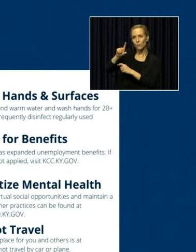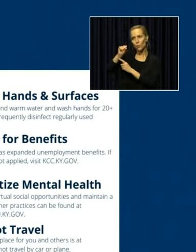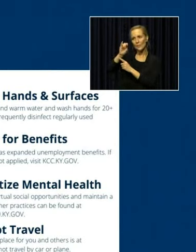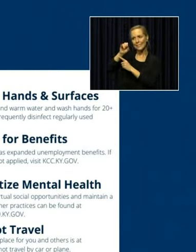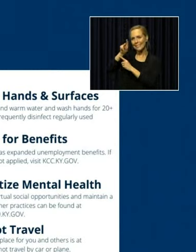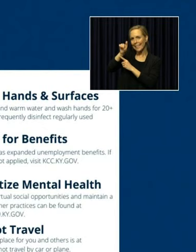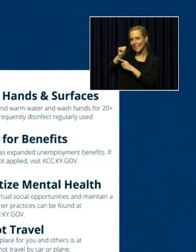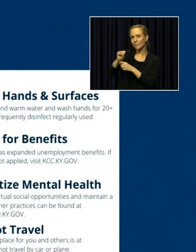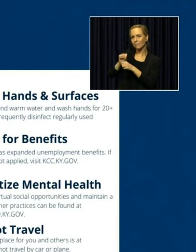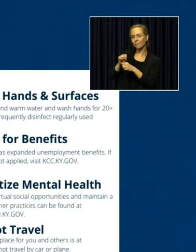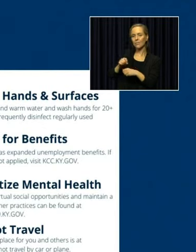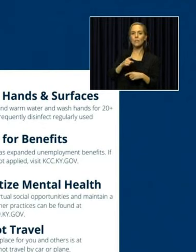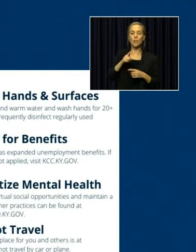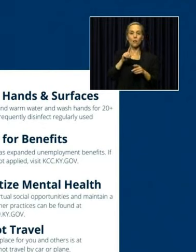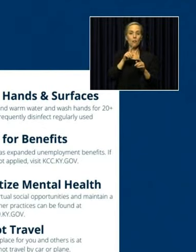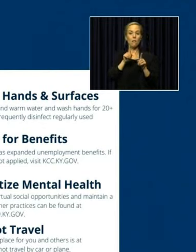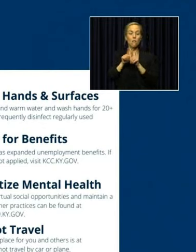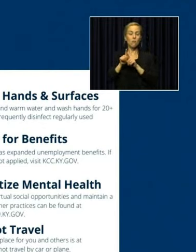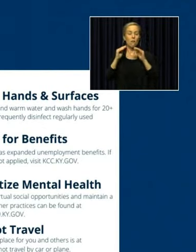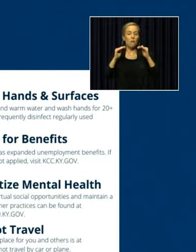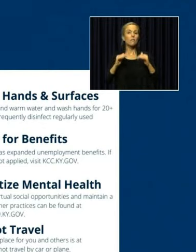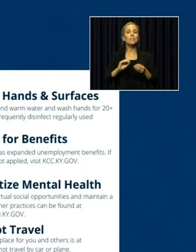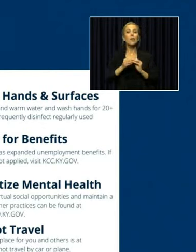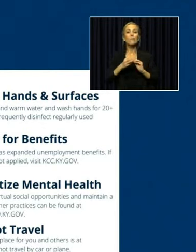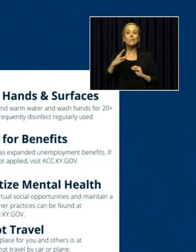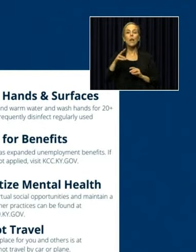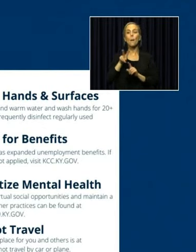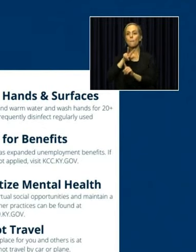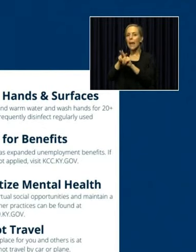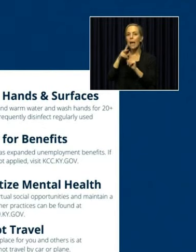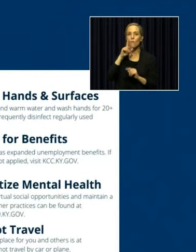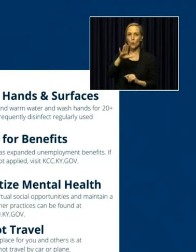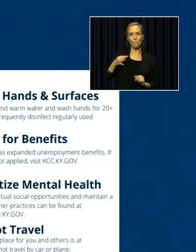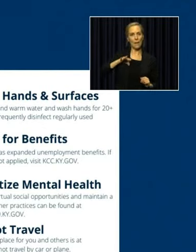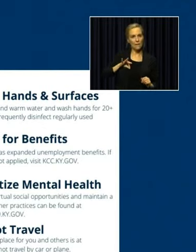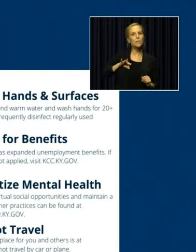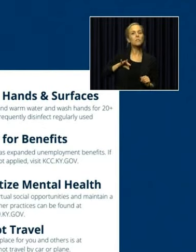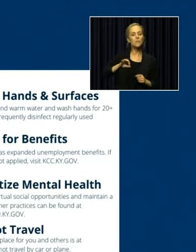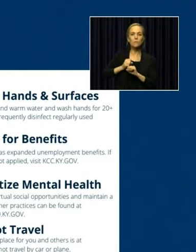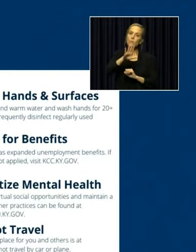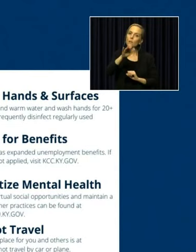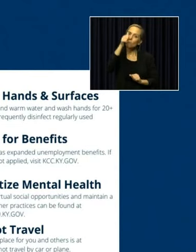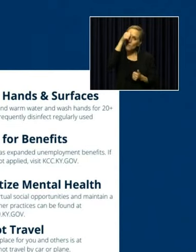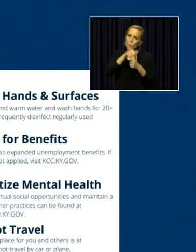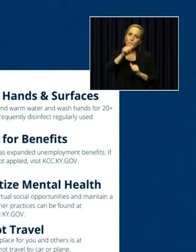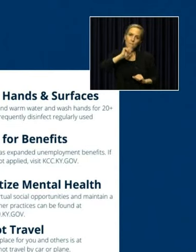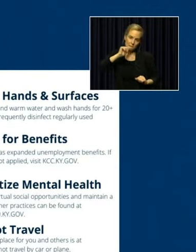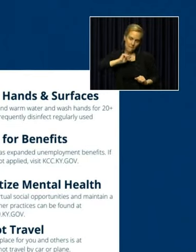EXERCISE THAT'S ANOTHER THING. DON'T TRAVEL TO ANOTHER STATE. REMEMBER, IF YOU DO AND YOU COME